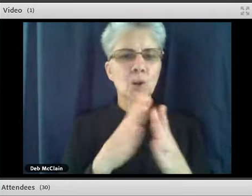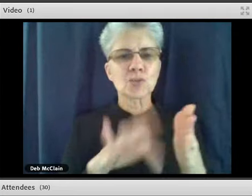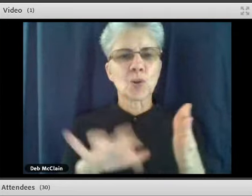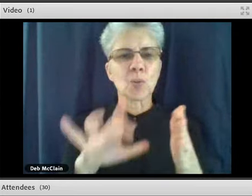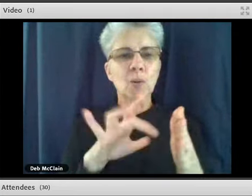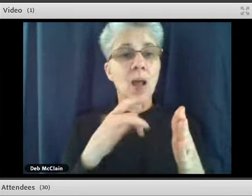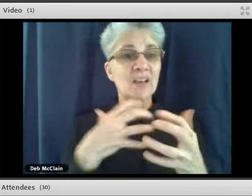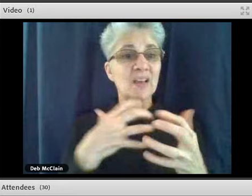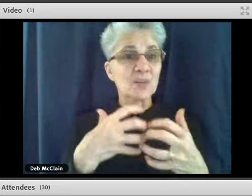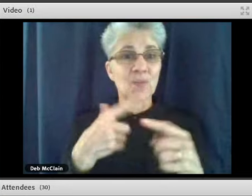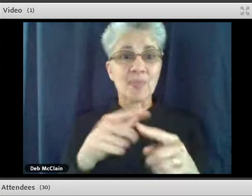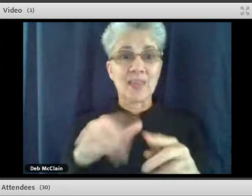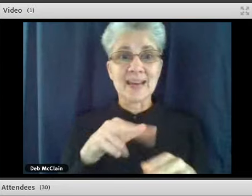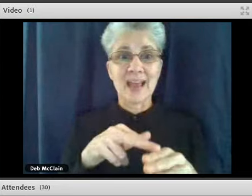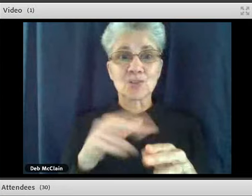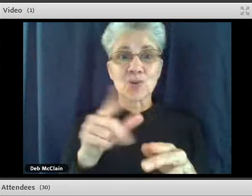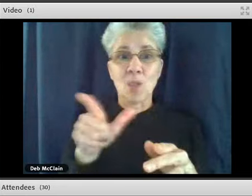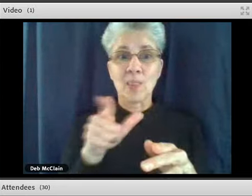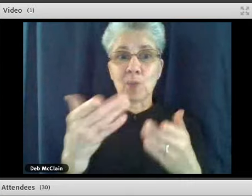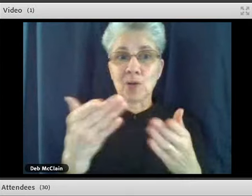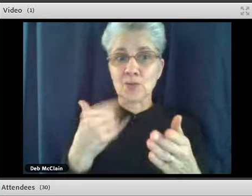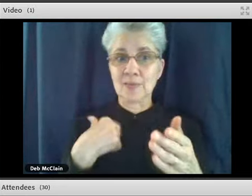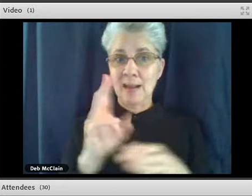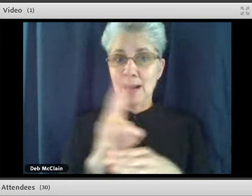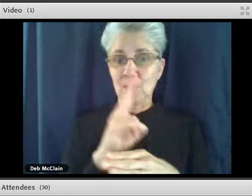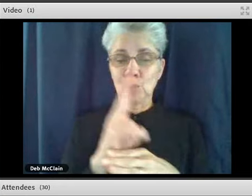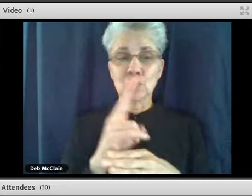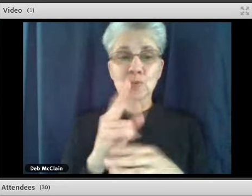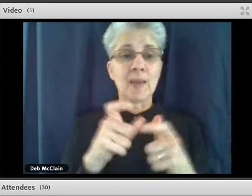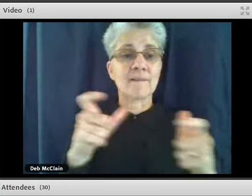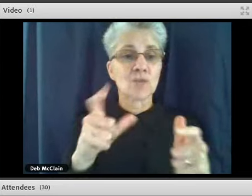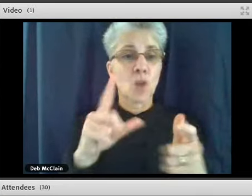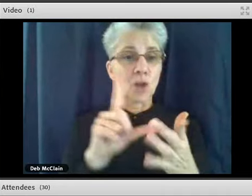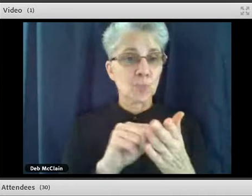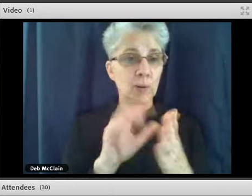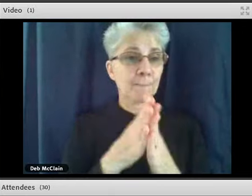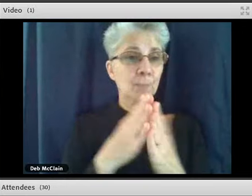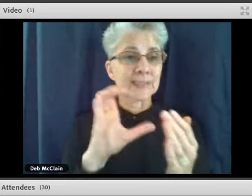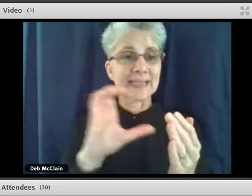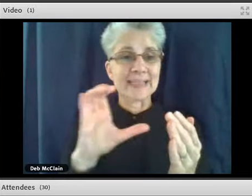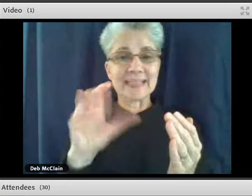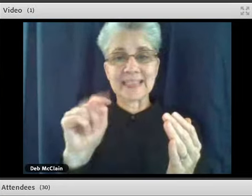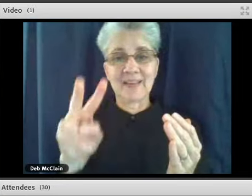You know, we know we had Braille books and recorded books. I still have a machine from the National Library Service that I use.